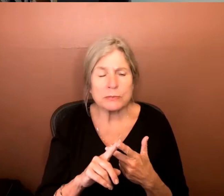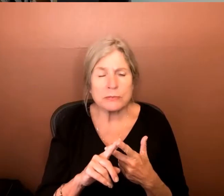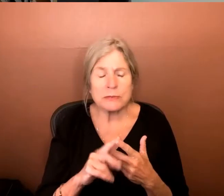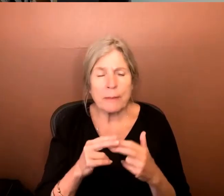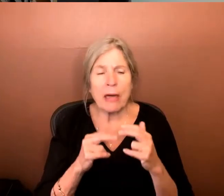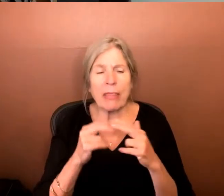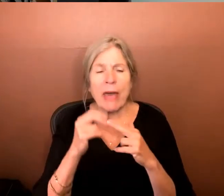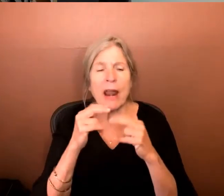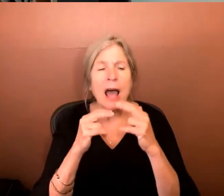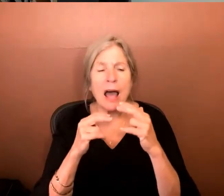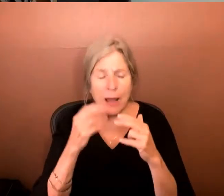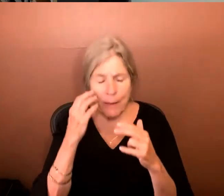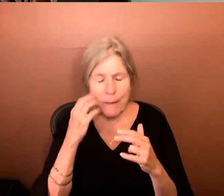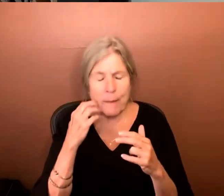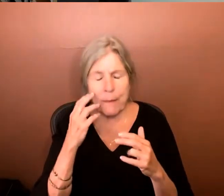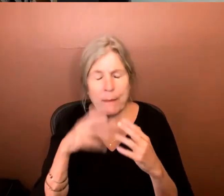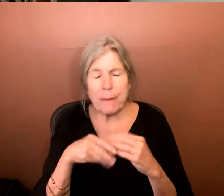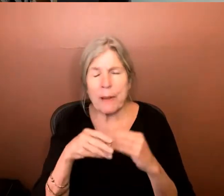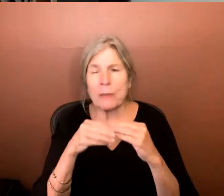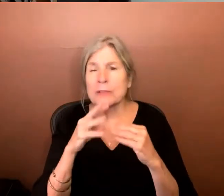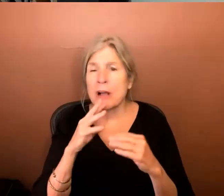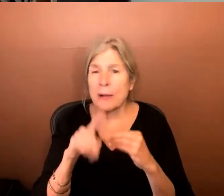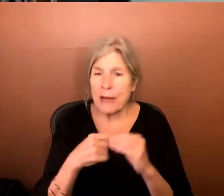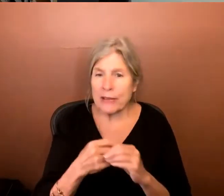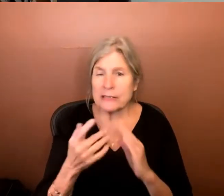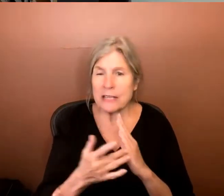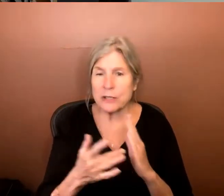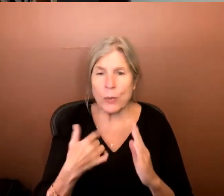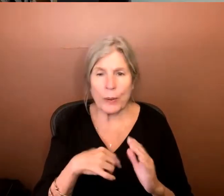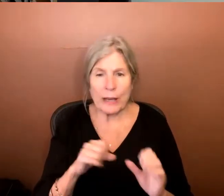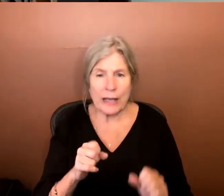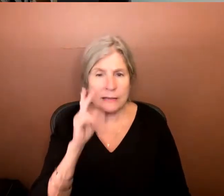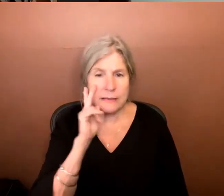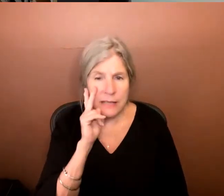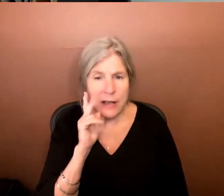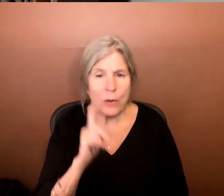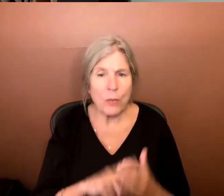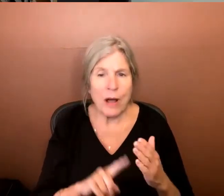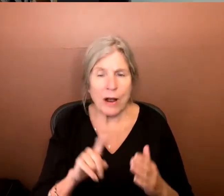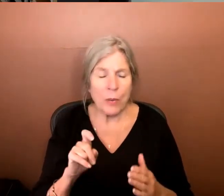as we talk a little more about the technologies we can see what questions those technologies are